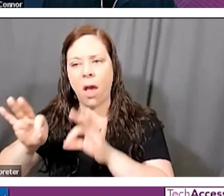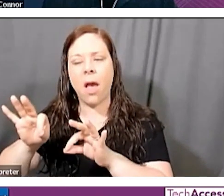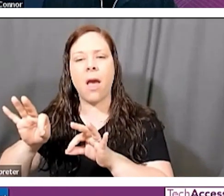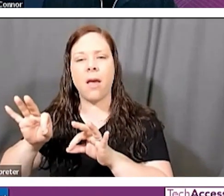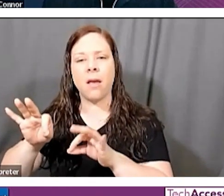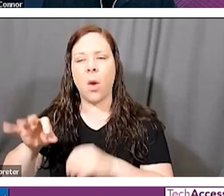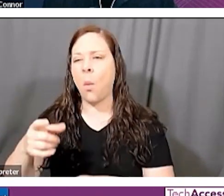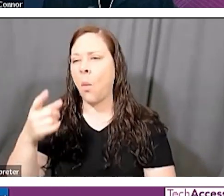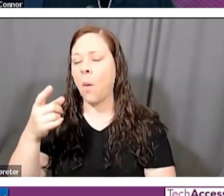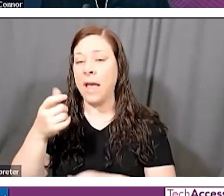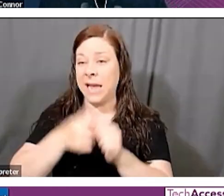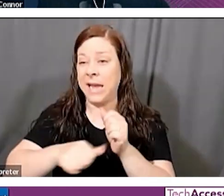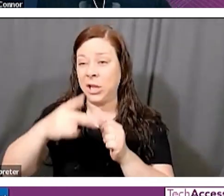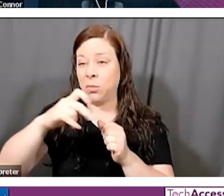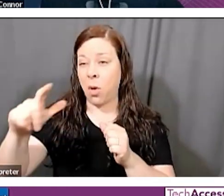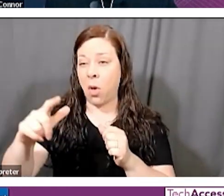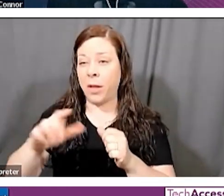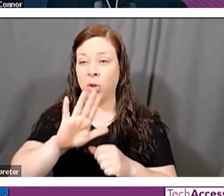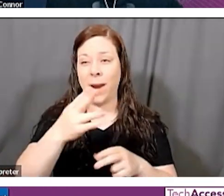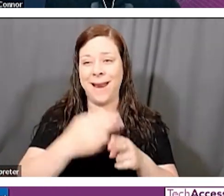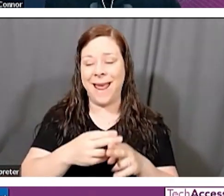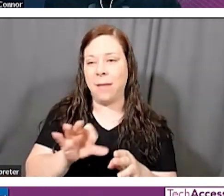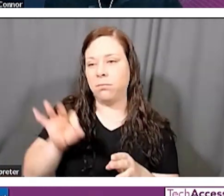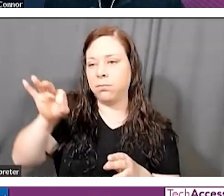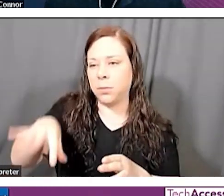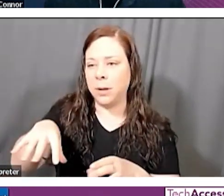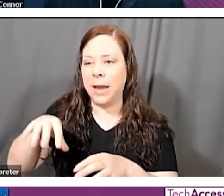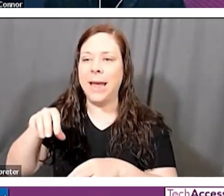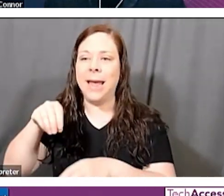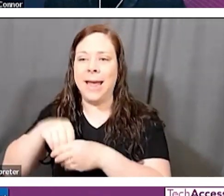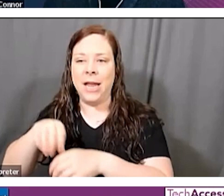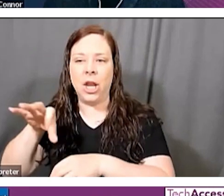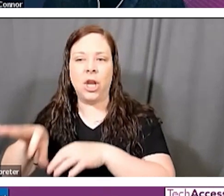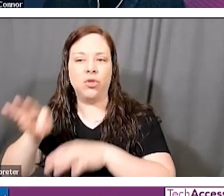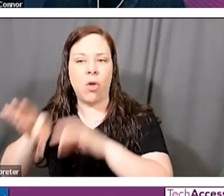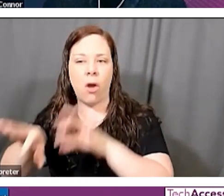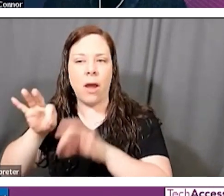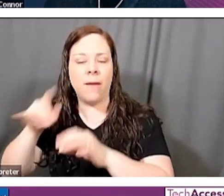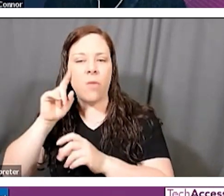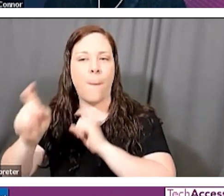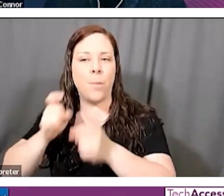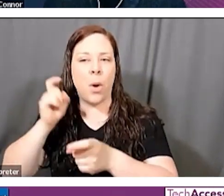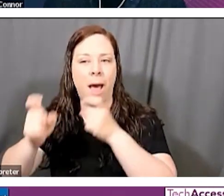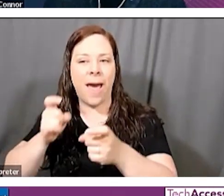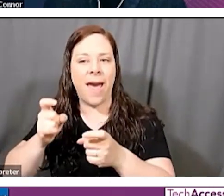into our prize packs that we will be selecting after the conference is all over.